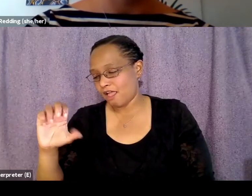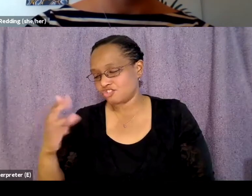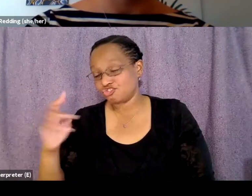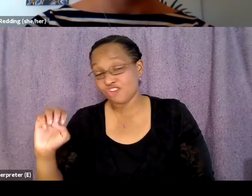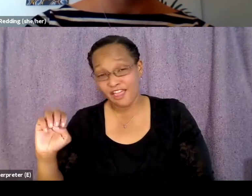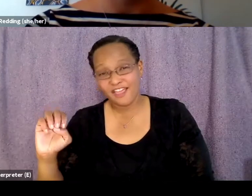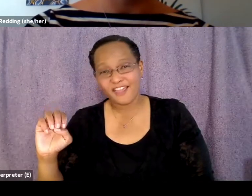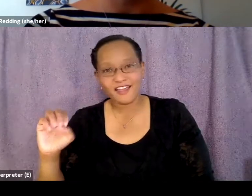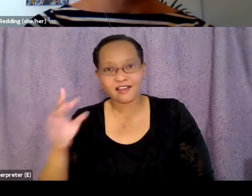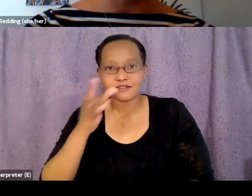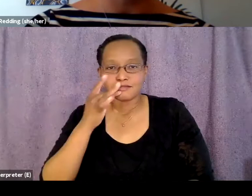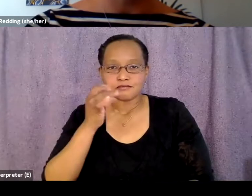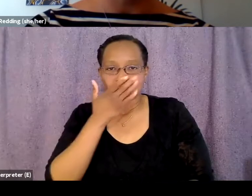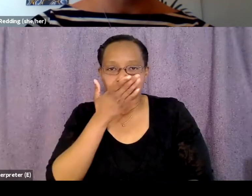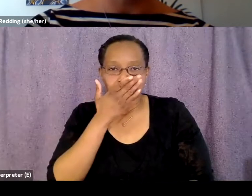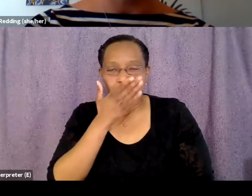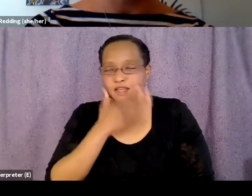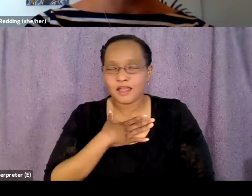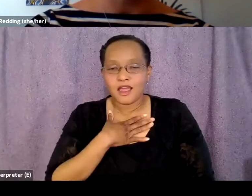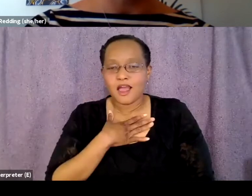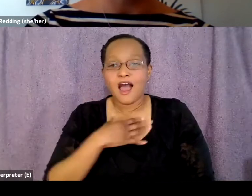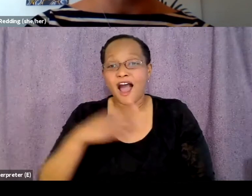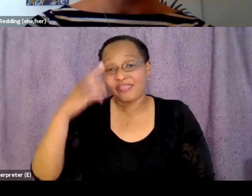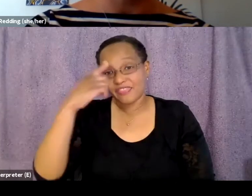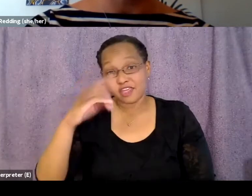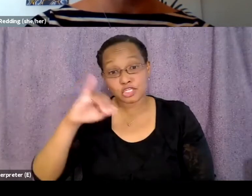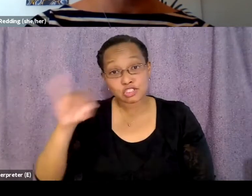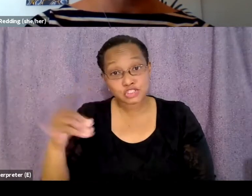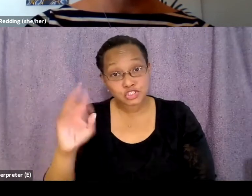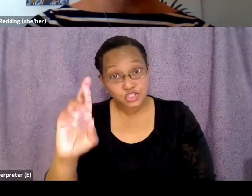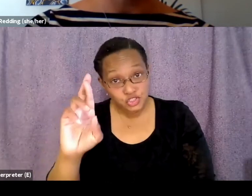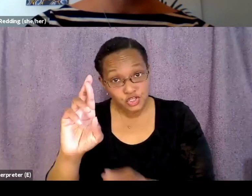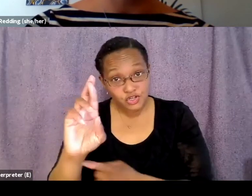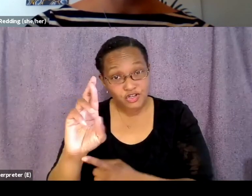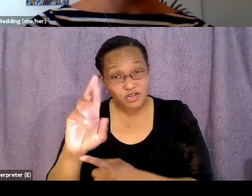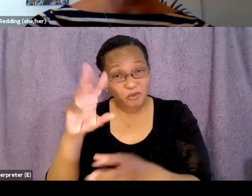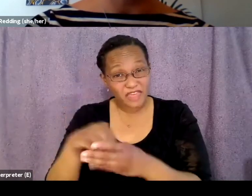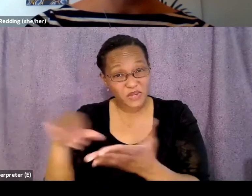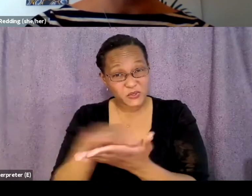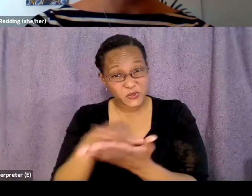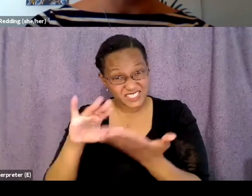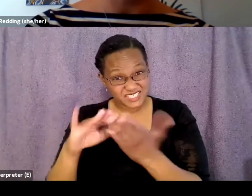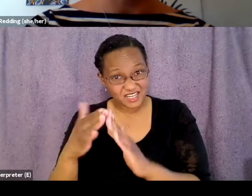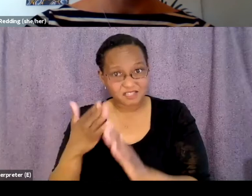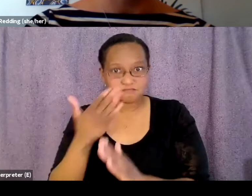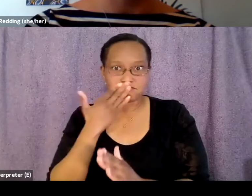Keah Brown: Jr does a really great place if you're in New York City to get cheesecake I am a person who.